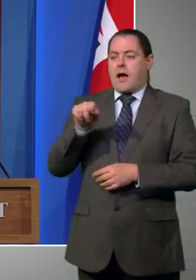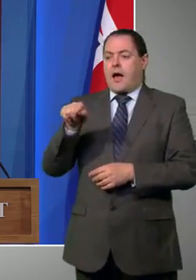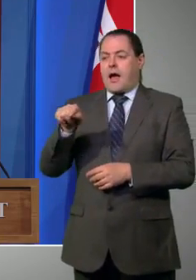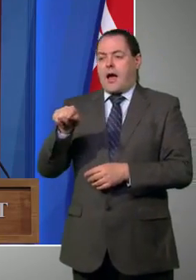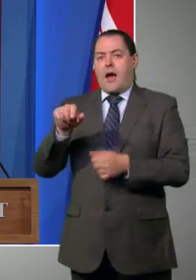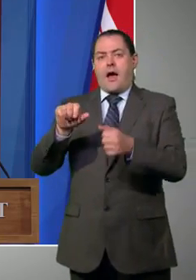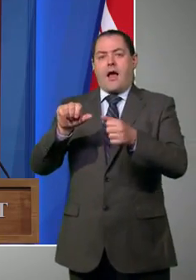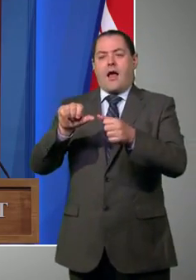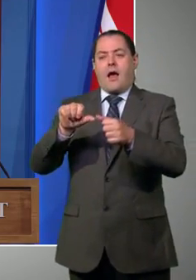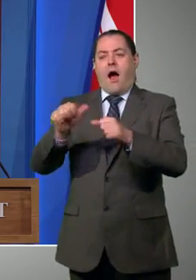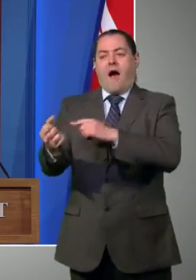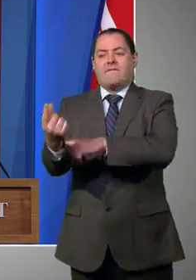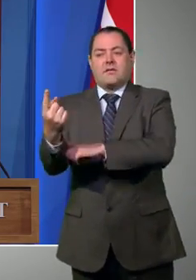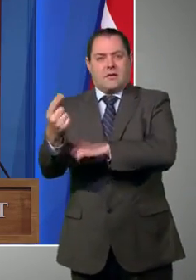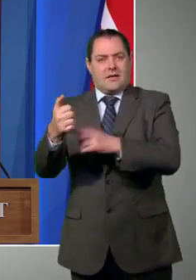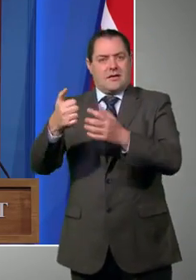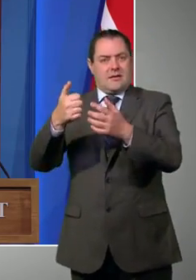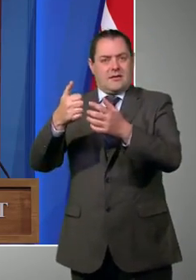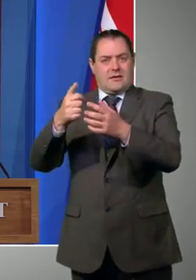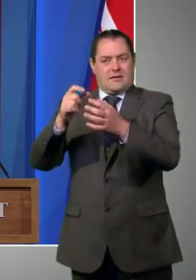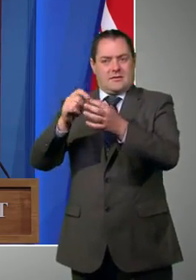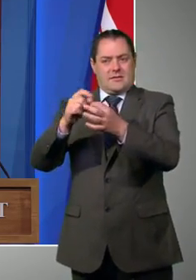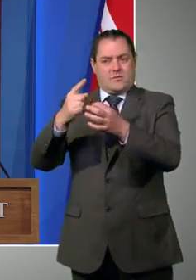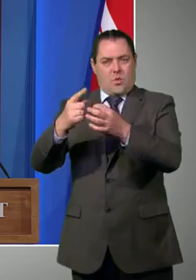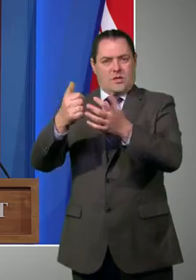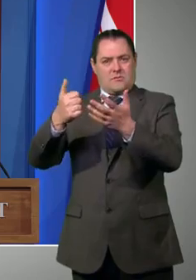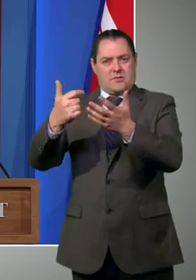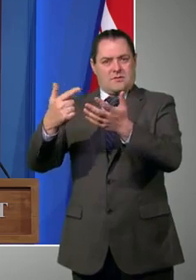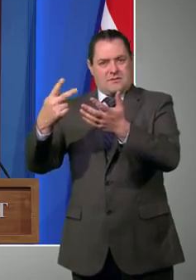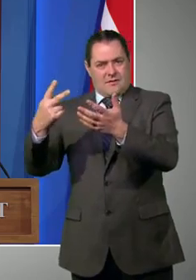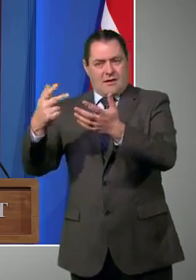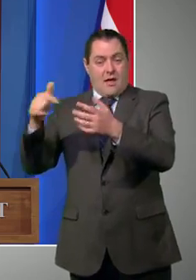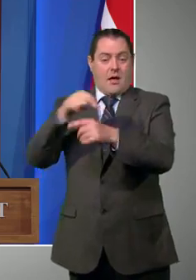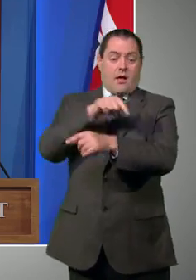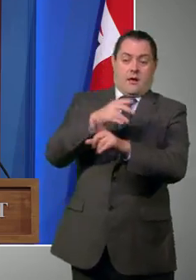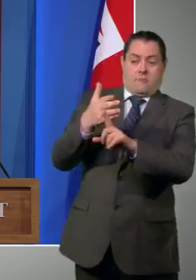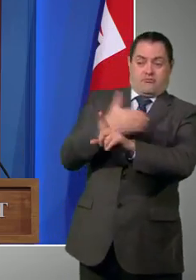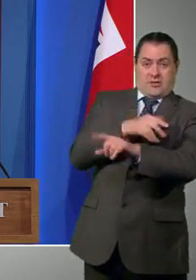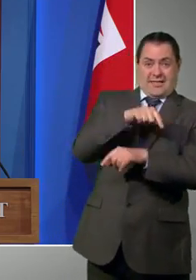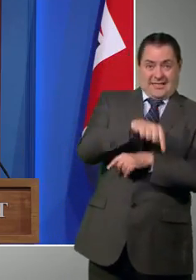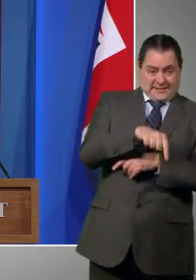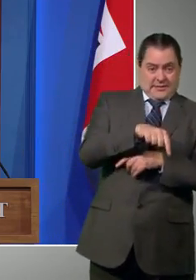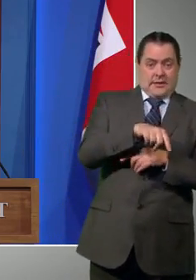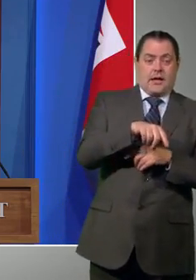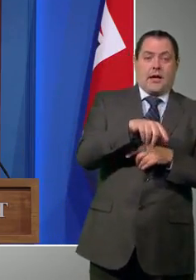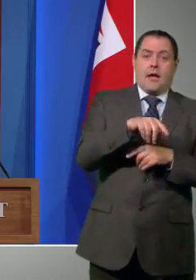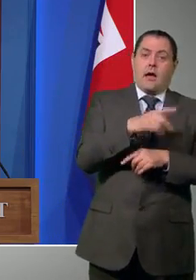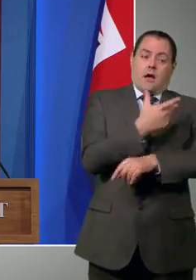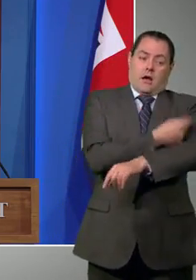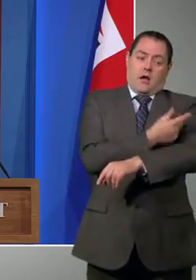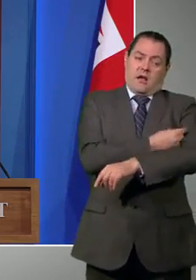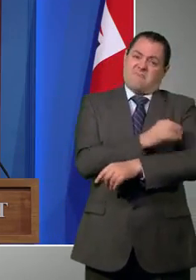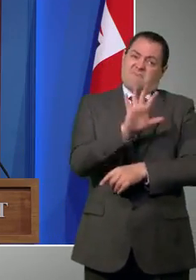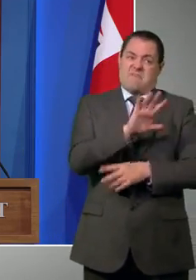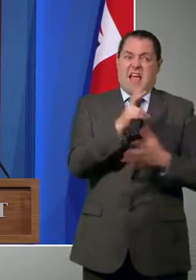predominant one was around eighty to to 90% for both vaccines once you've had second